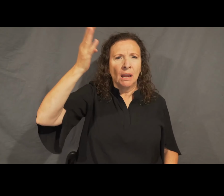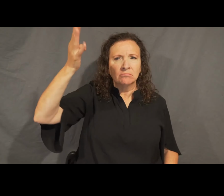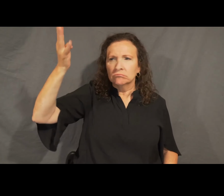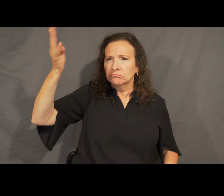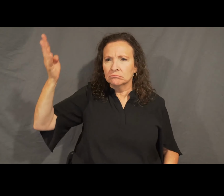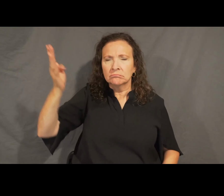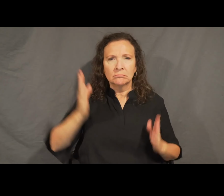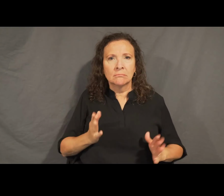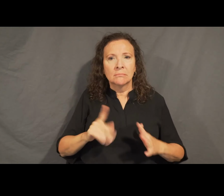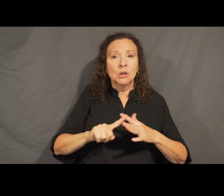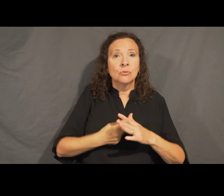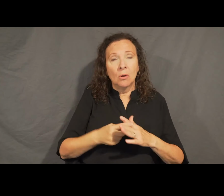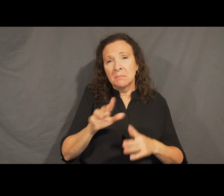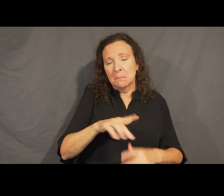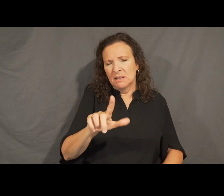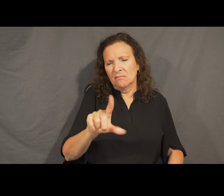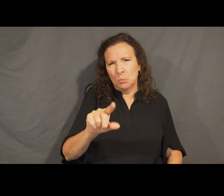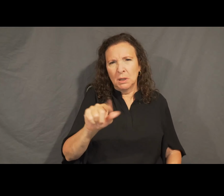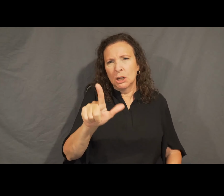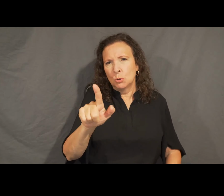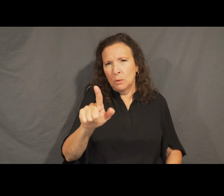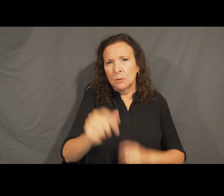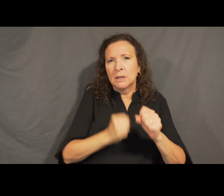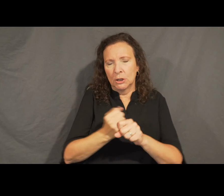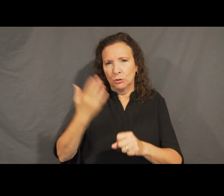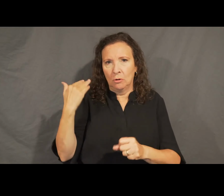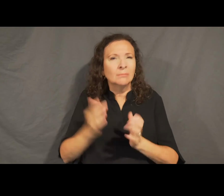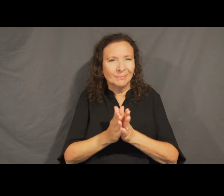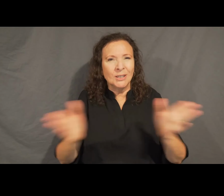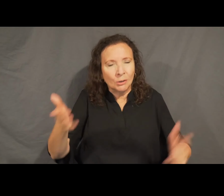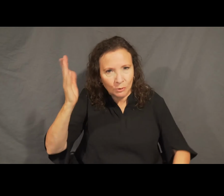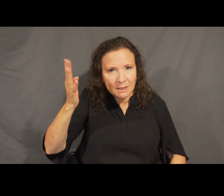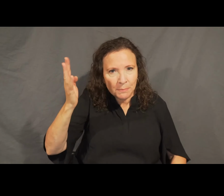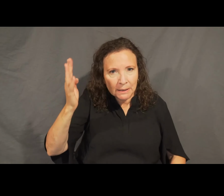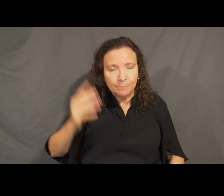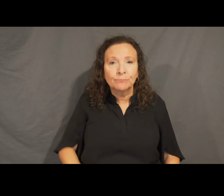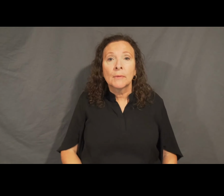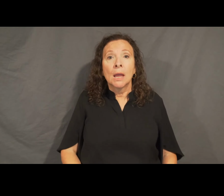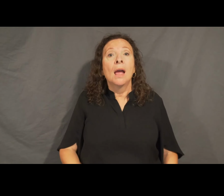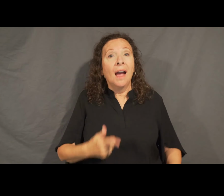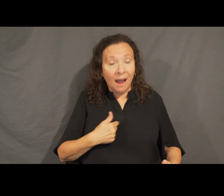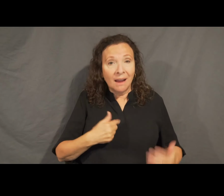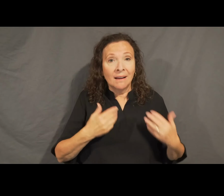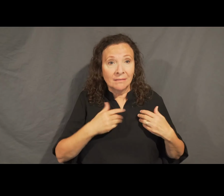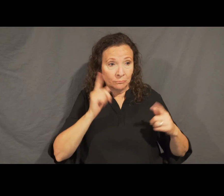One of my very first experiences with public speaking was at an accessibility event in Montreal.